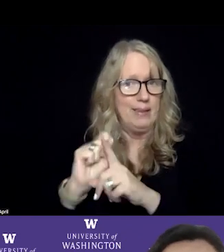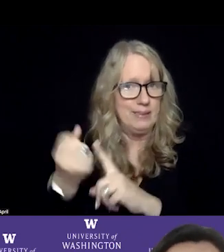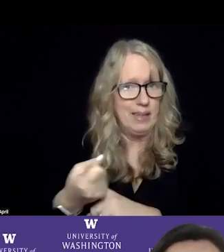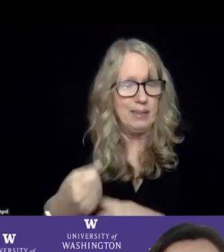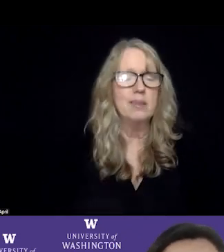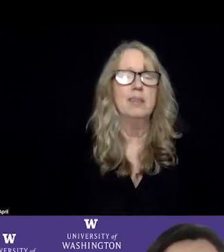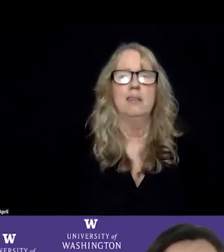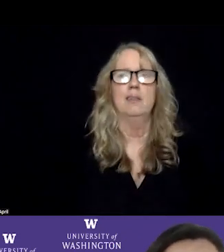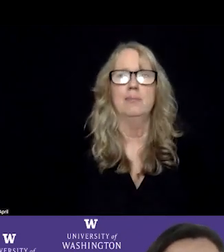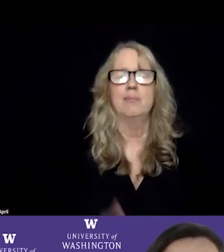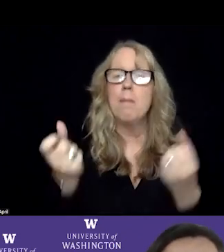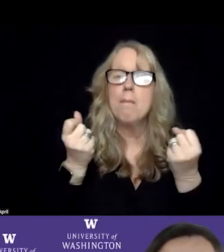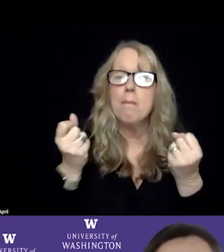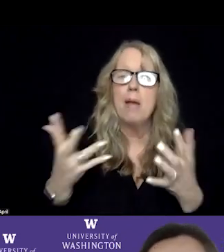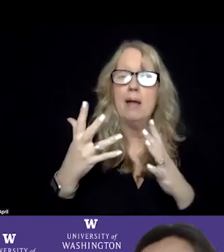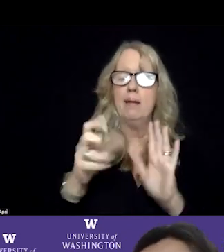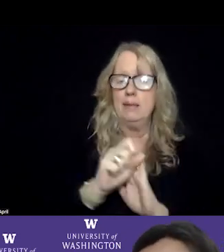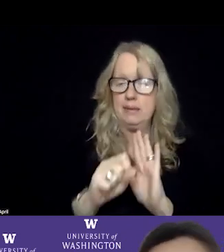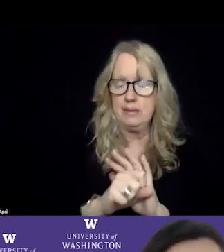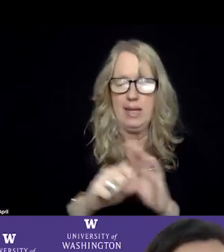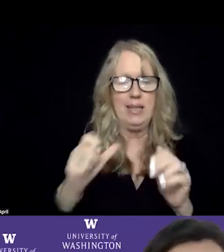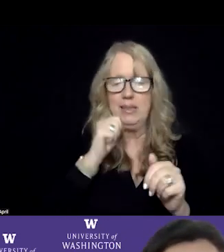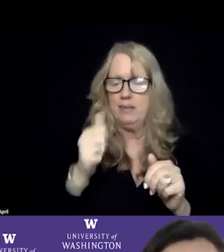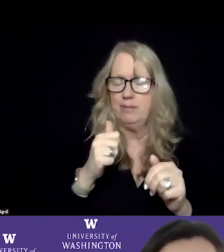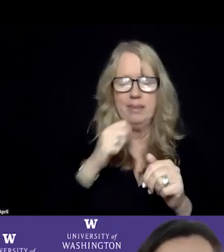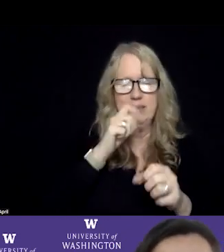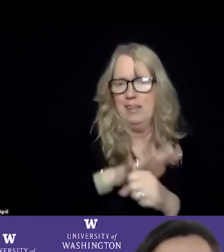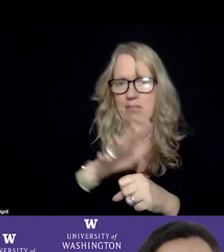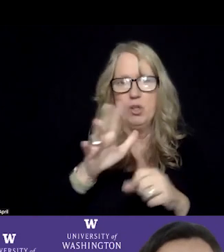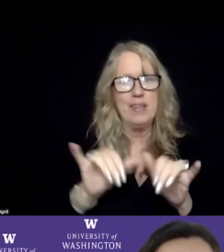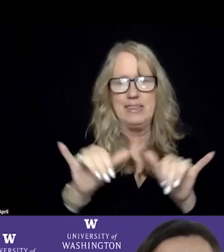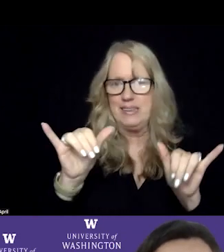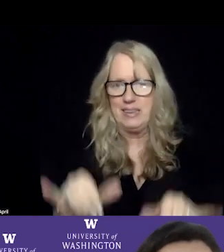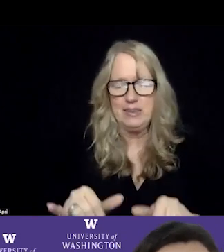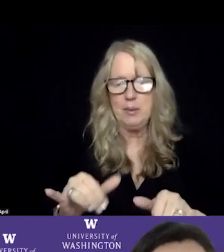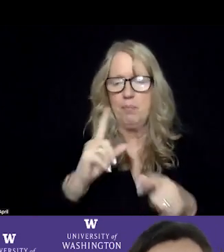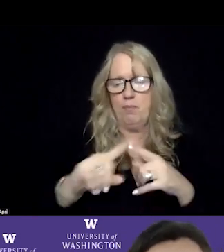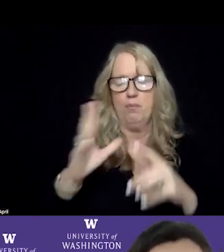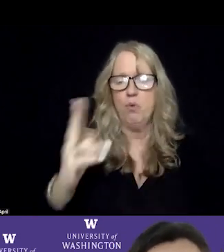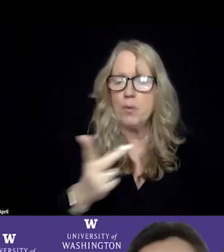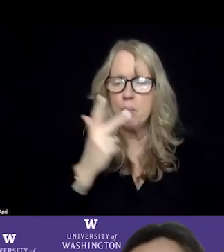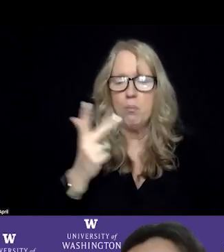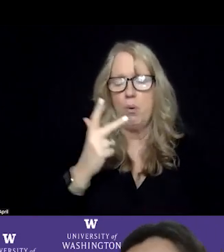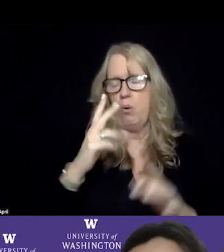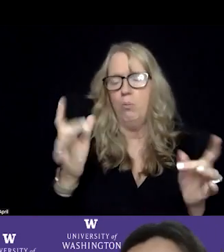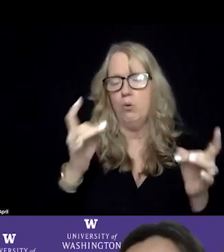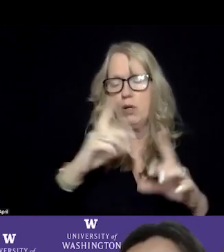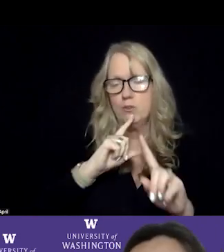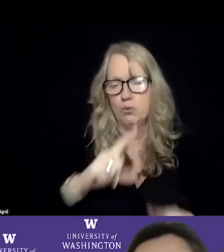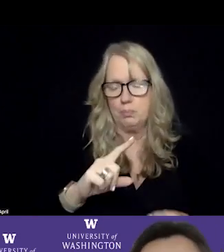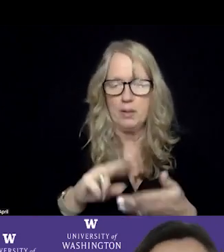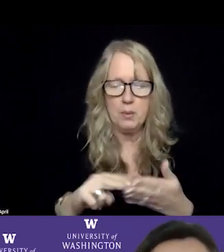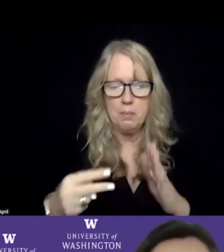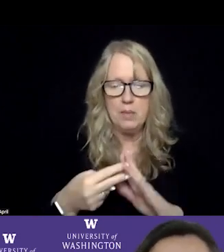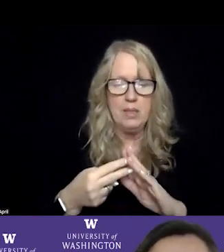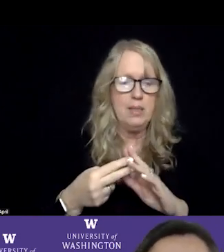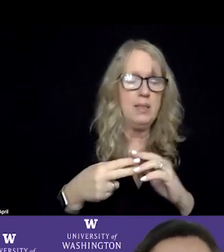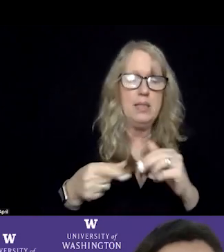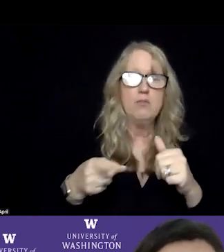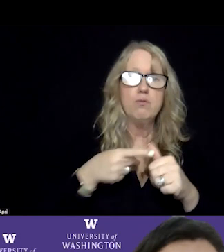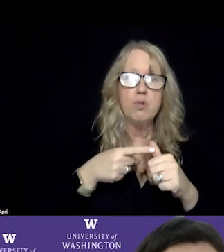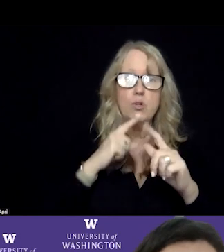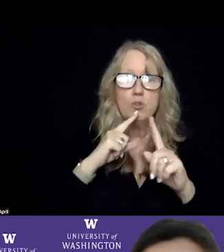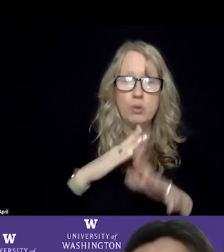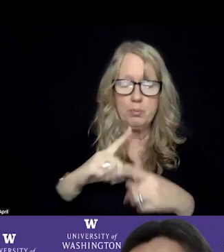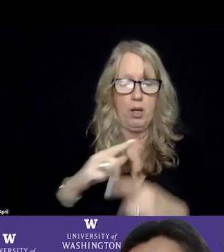IN MANY STATES, WE HAVE MOBILE CRISIS RESPONSE. SO THAT MEANS POLICE, IN PARTICULAR,